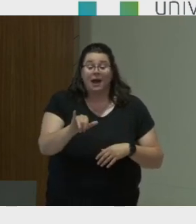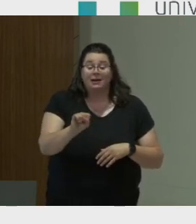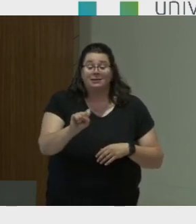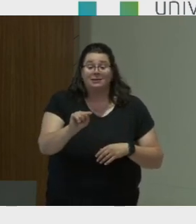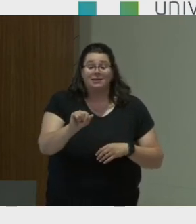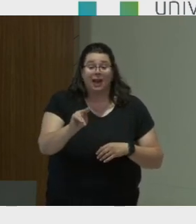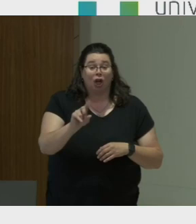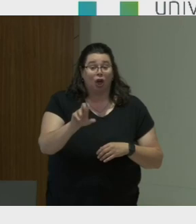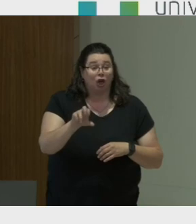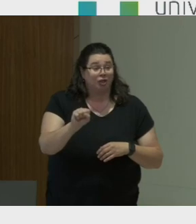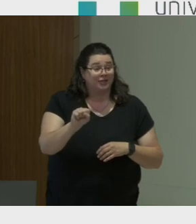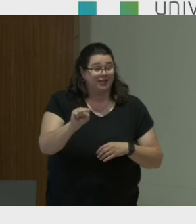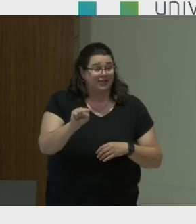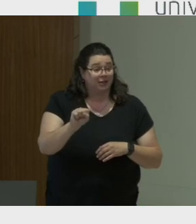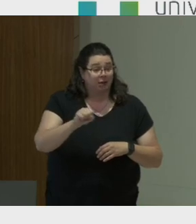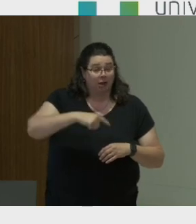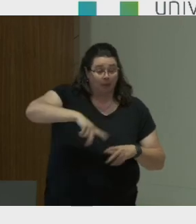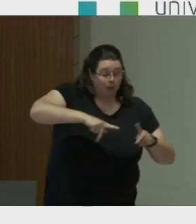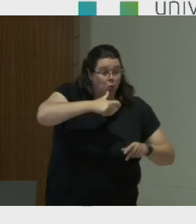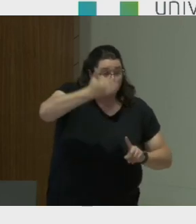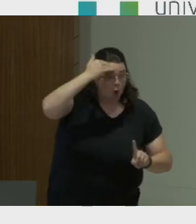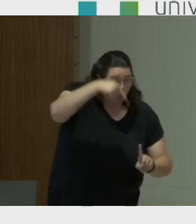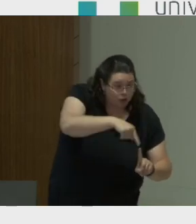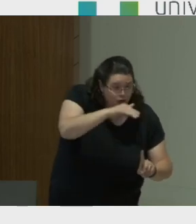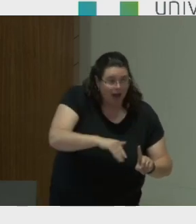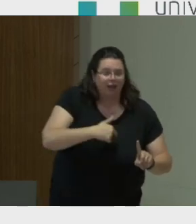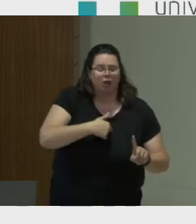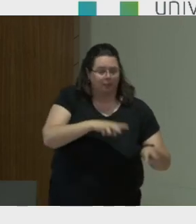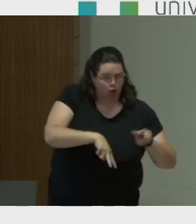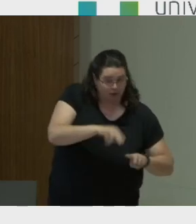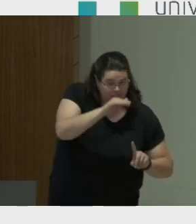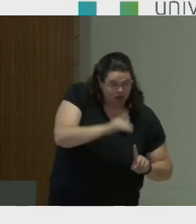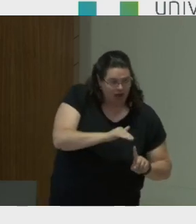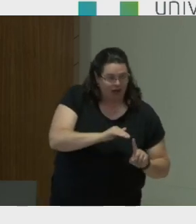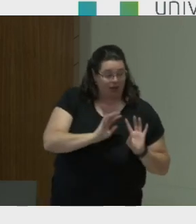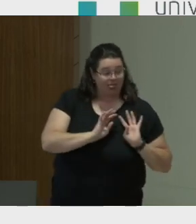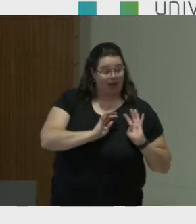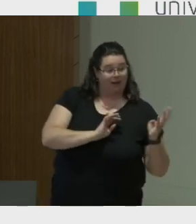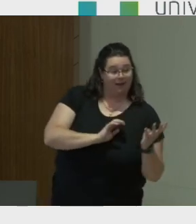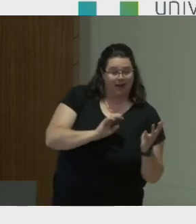a child and that know a child and that observe a child, are much more important in that field.